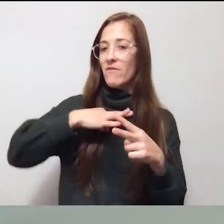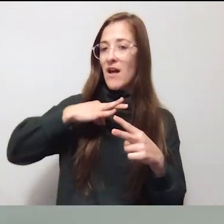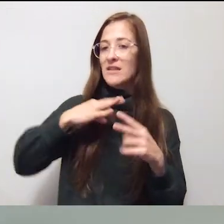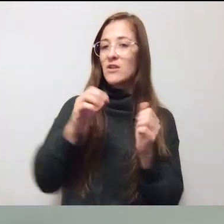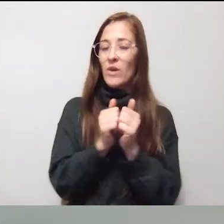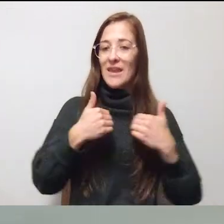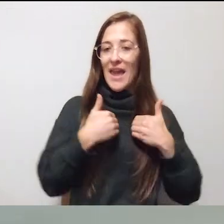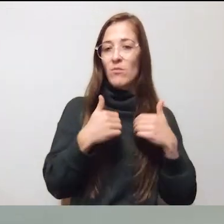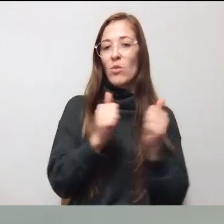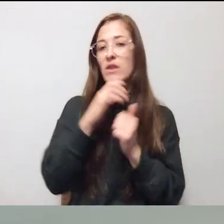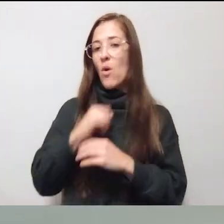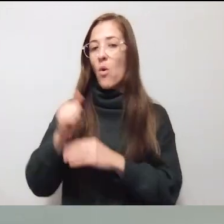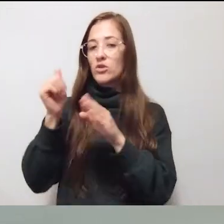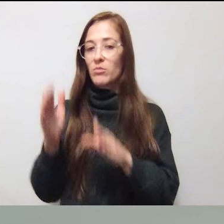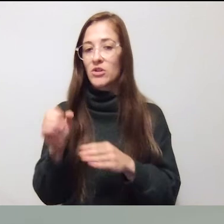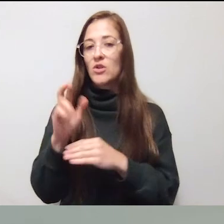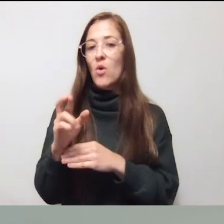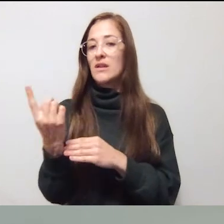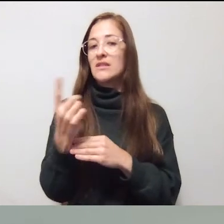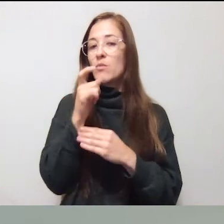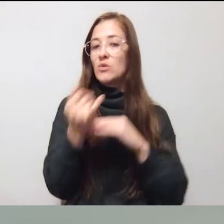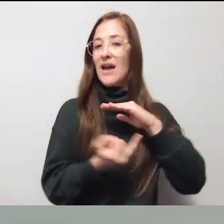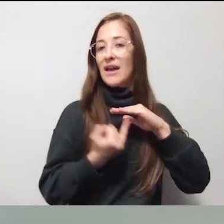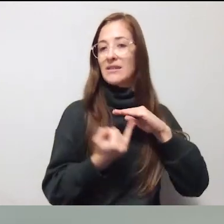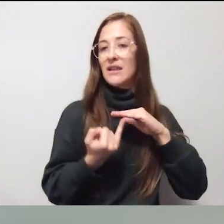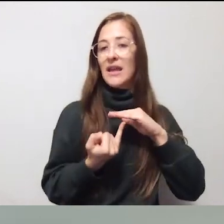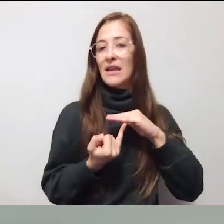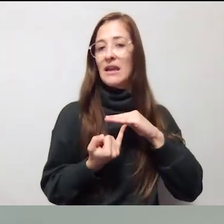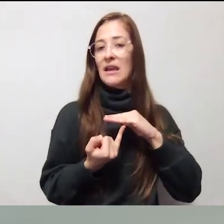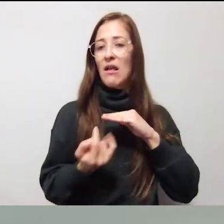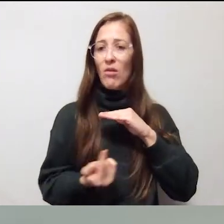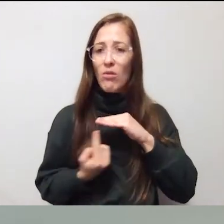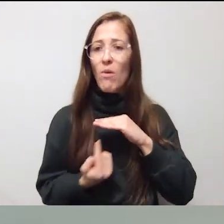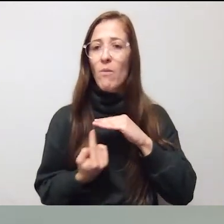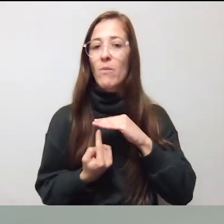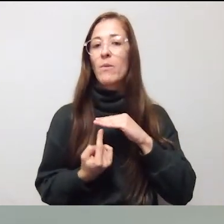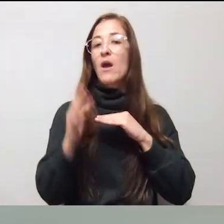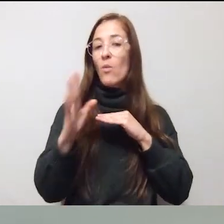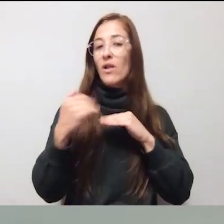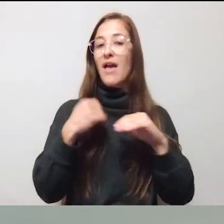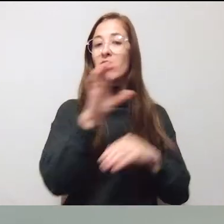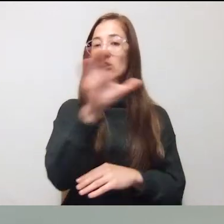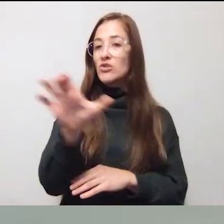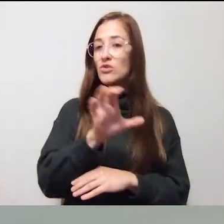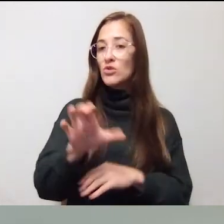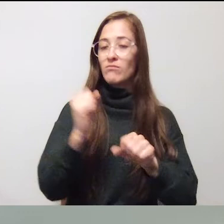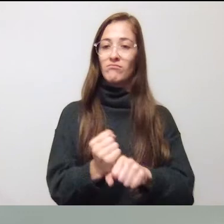with an older person or a person that's isolated and lonely. And you do Zoom calls once a week or more if you want them,